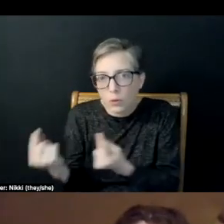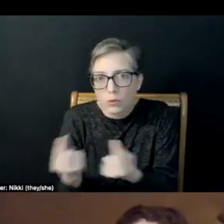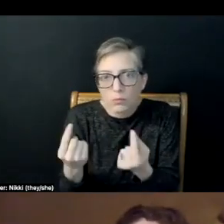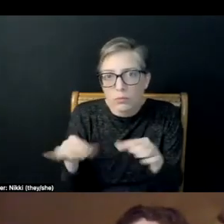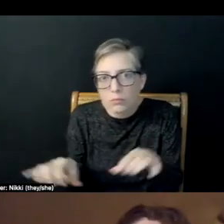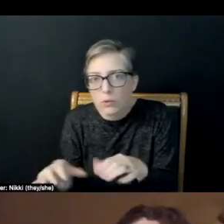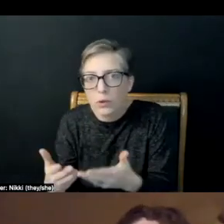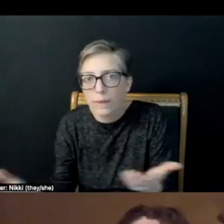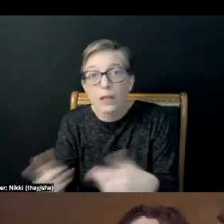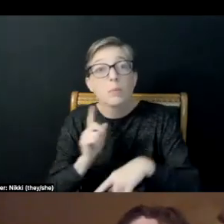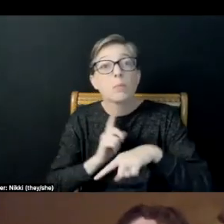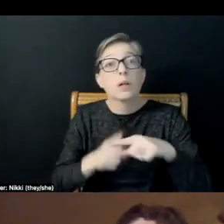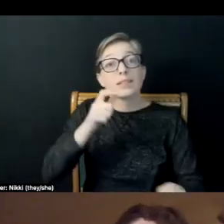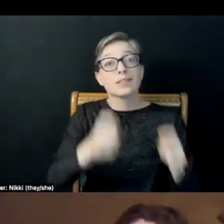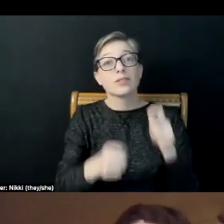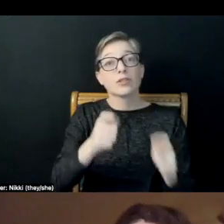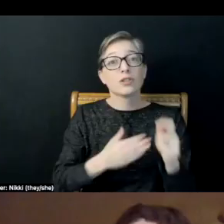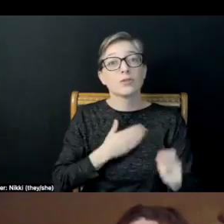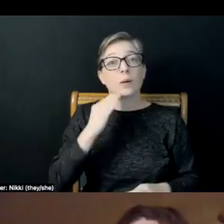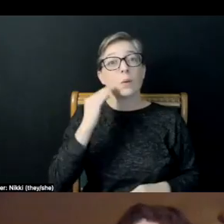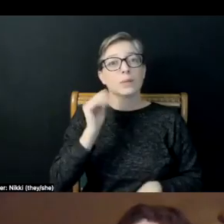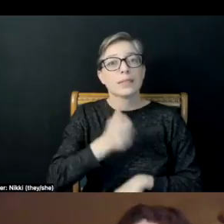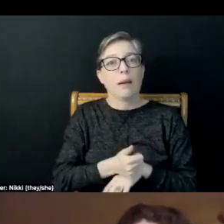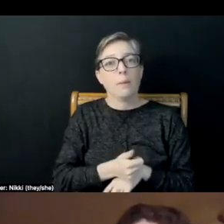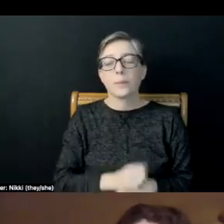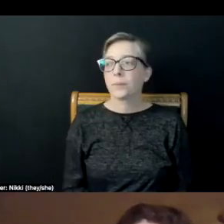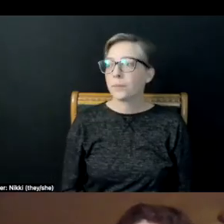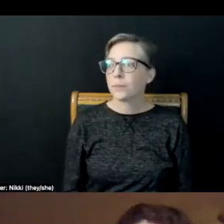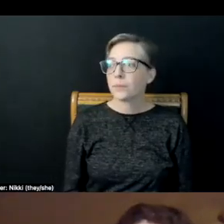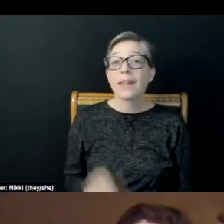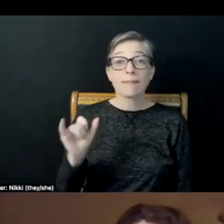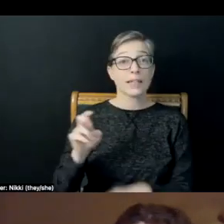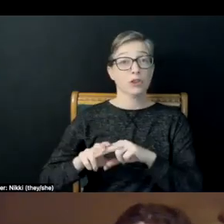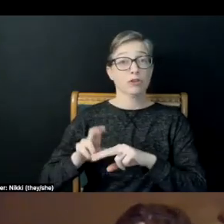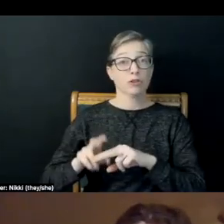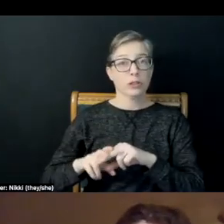It took six months for the chair to arrive to us.